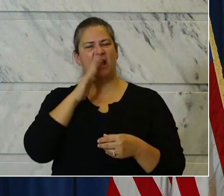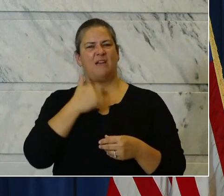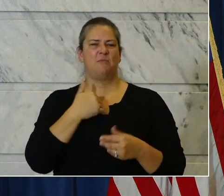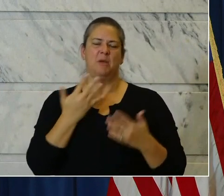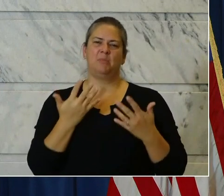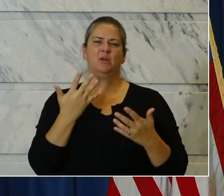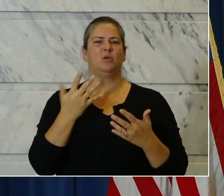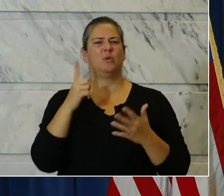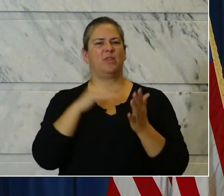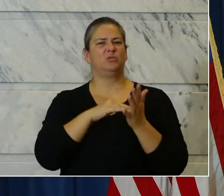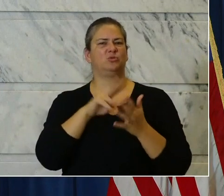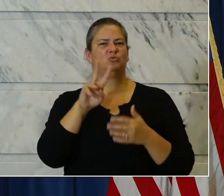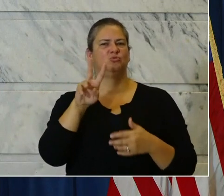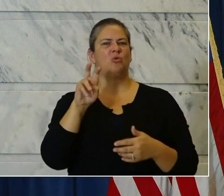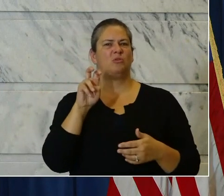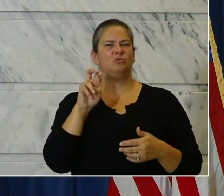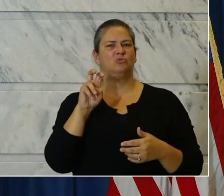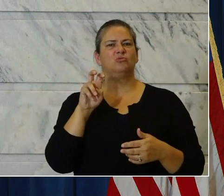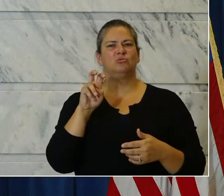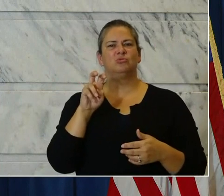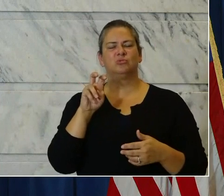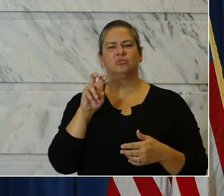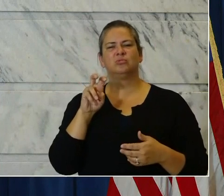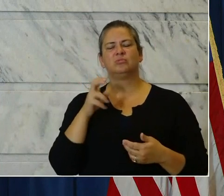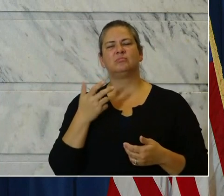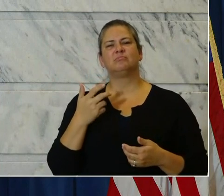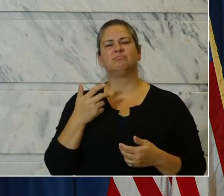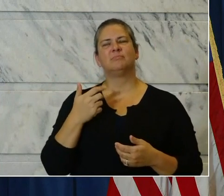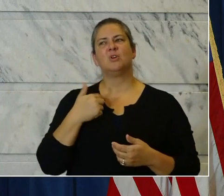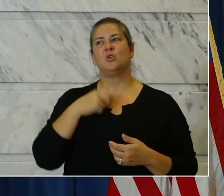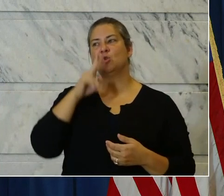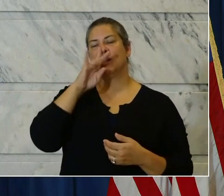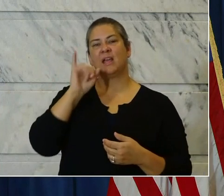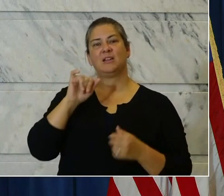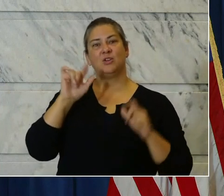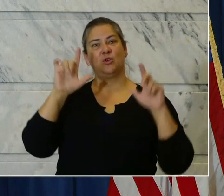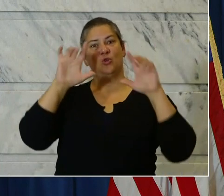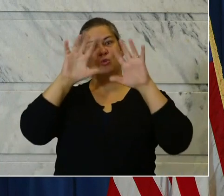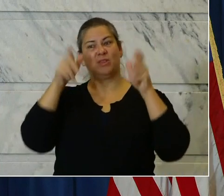NINETY ONE MEETING BY THE END OF THE WEEK WE WILL PROBABLY HAVE TWELVE HUNDRED. I'M